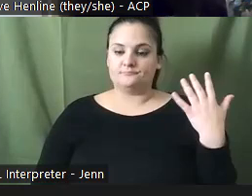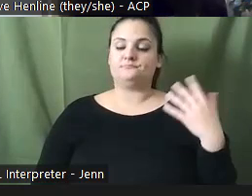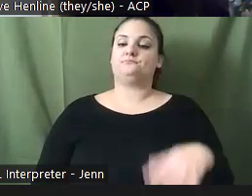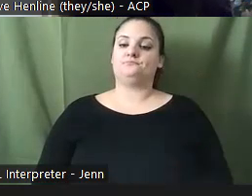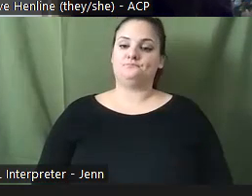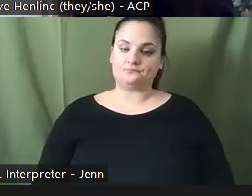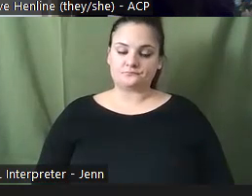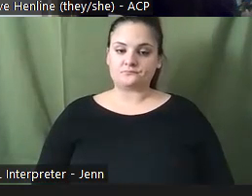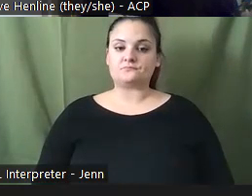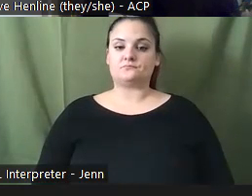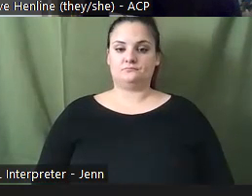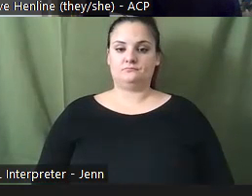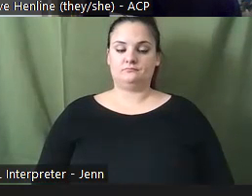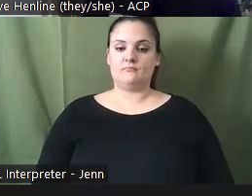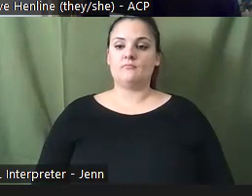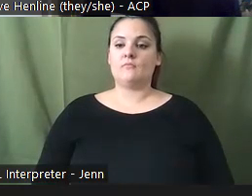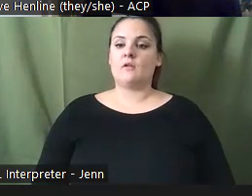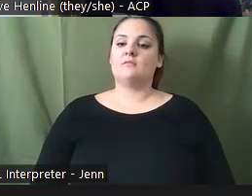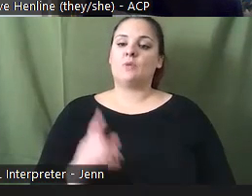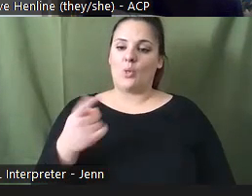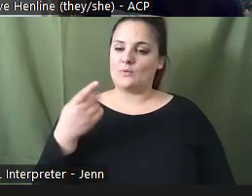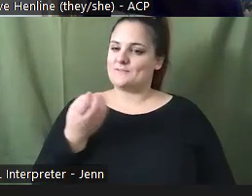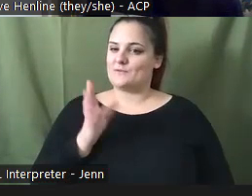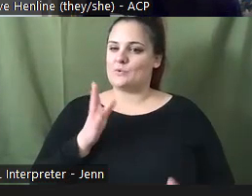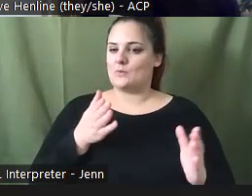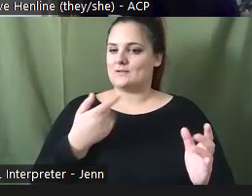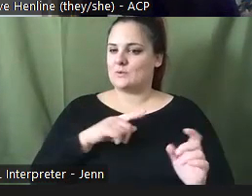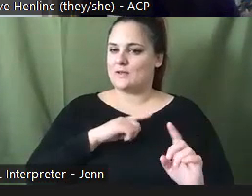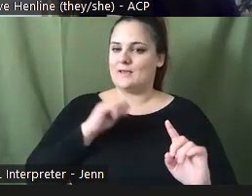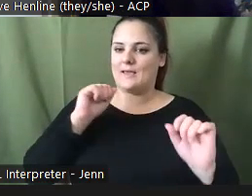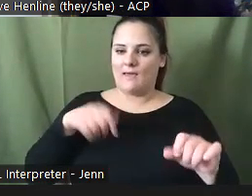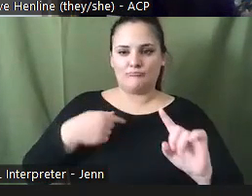There's always a couple workarounds and ways that we want to support people in being